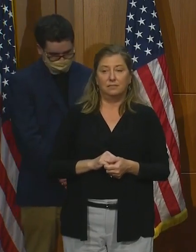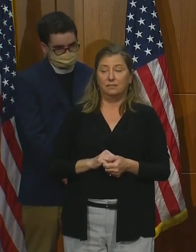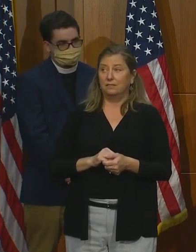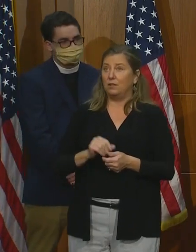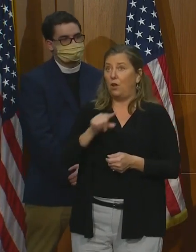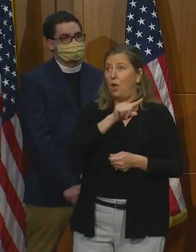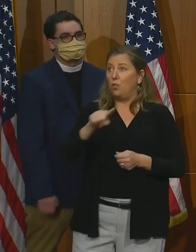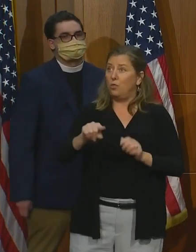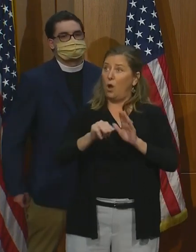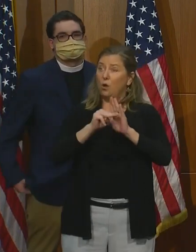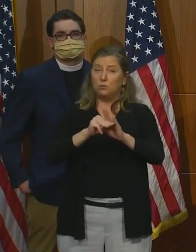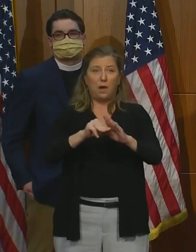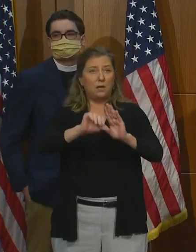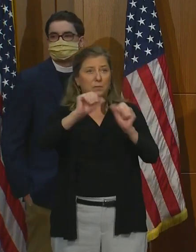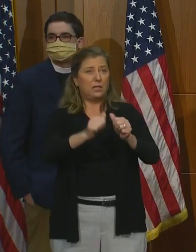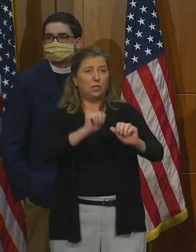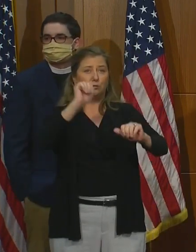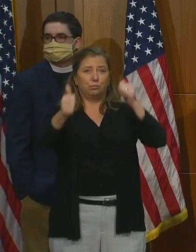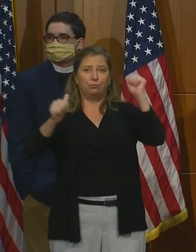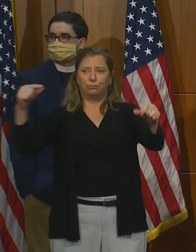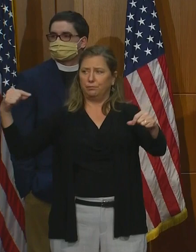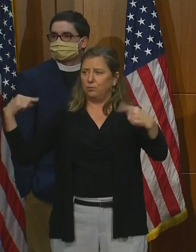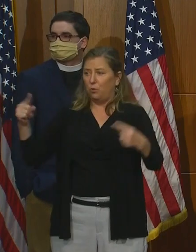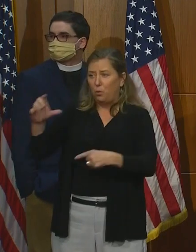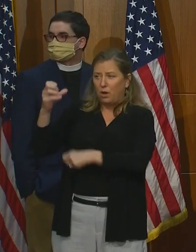THE ONE HUNDRED PLUS YEARS